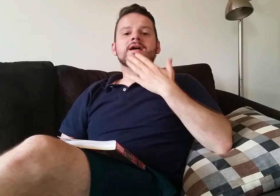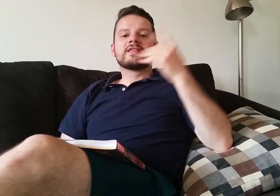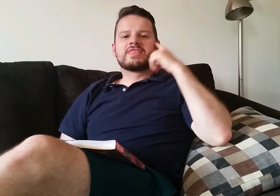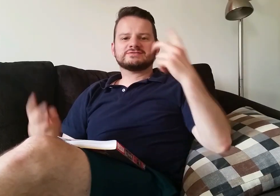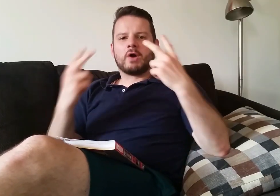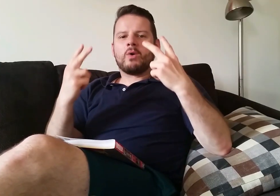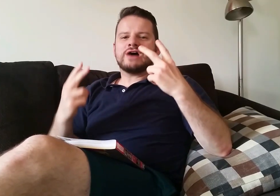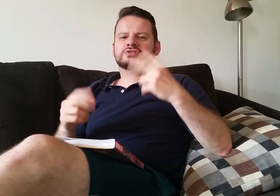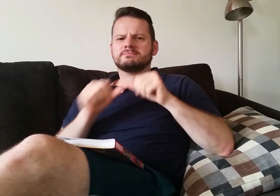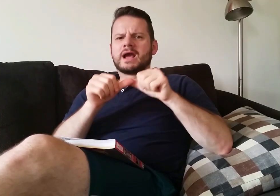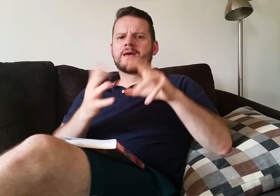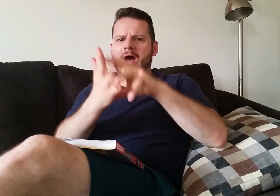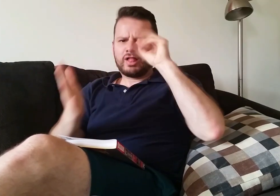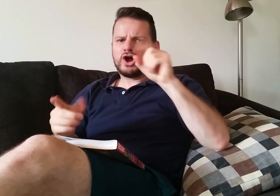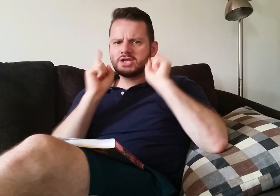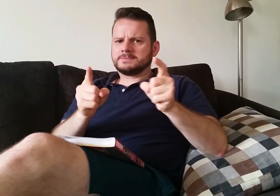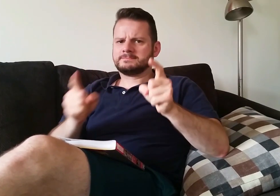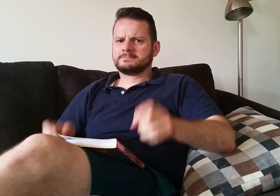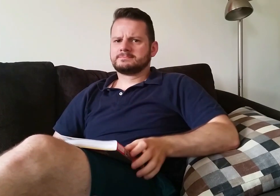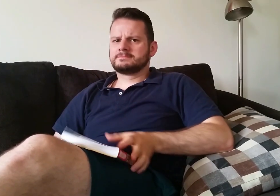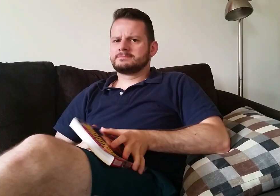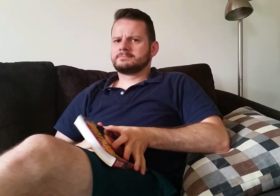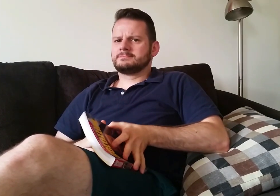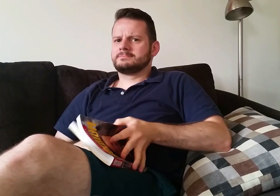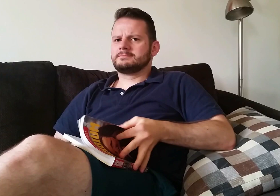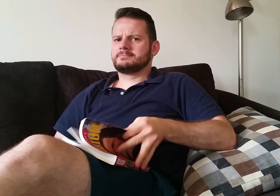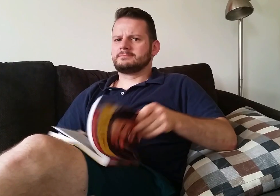Thanks for watching and keep on learning!